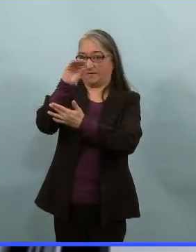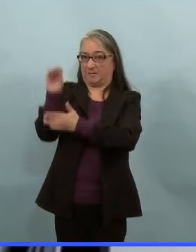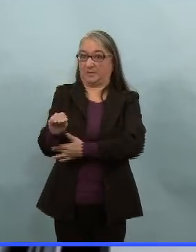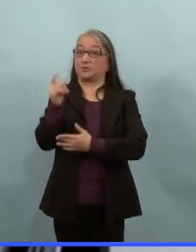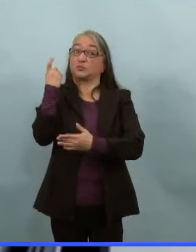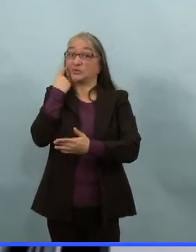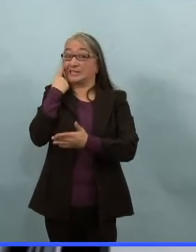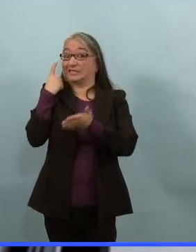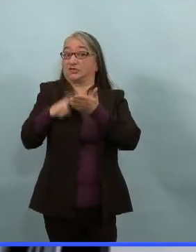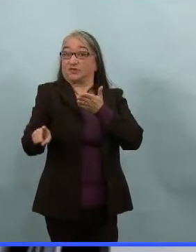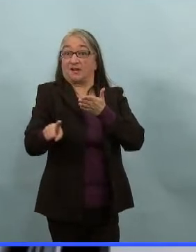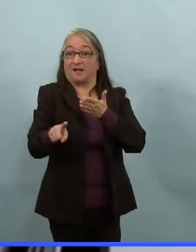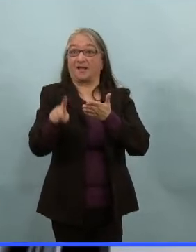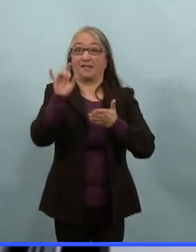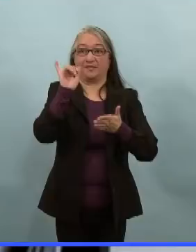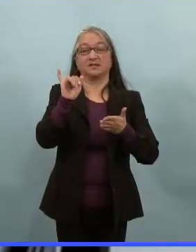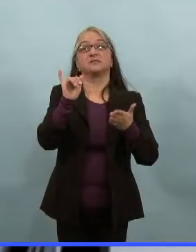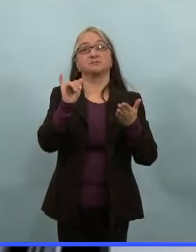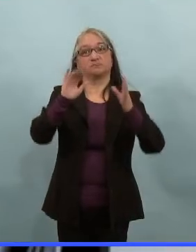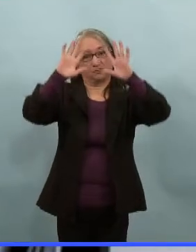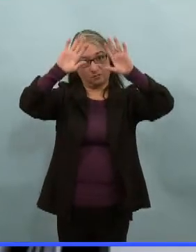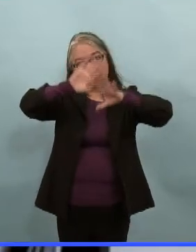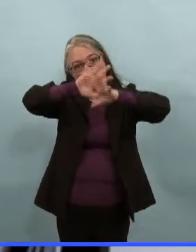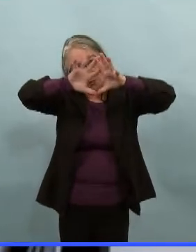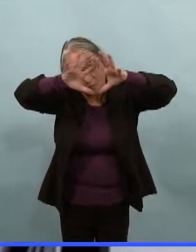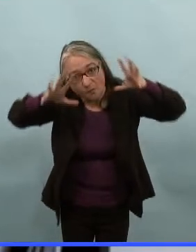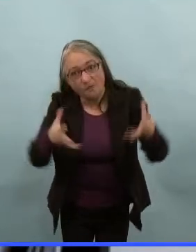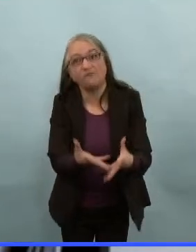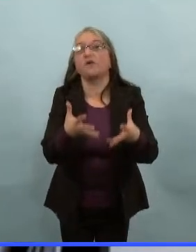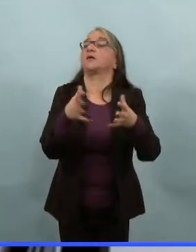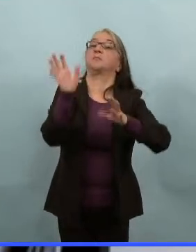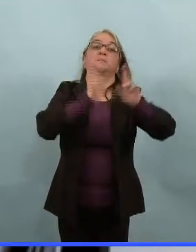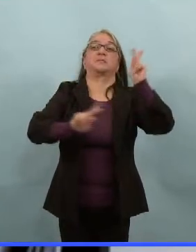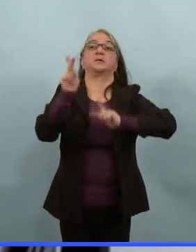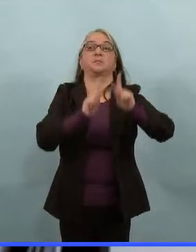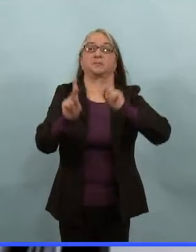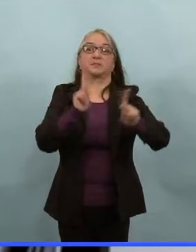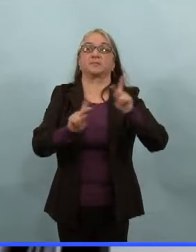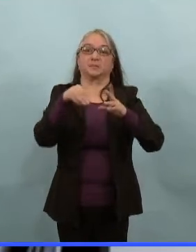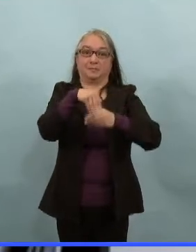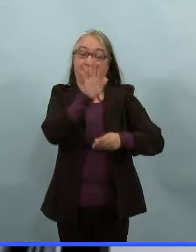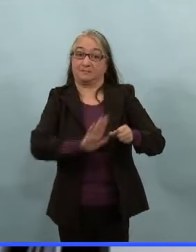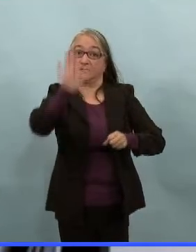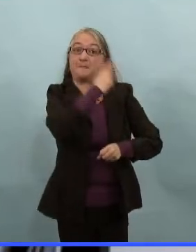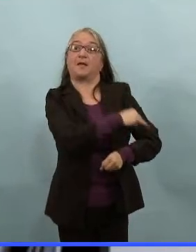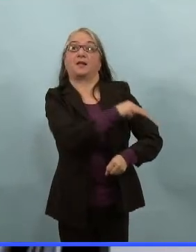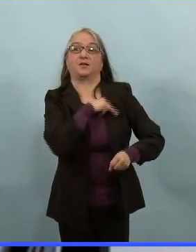of the whole population in manitoba has received a third dose if we're looking at the 18 plus it's 31